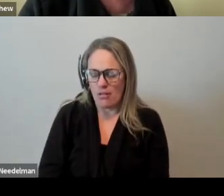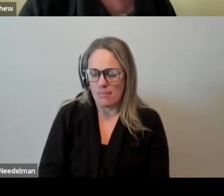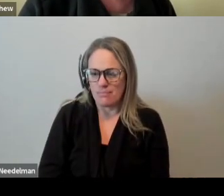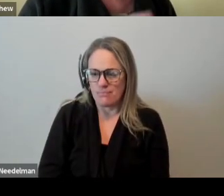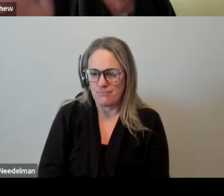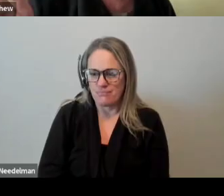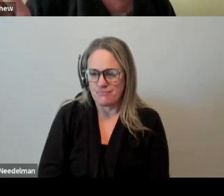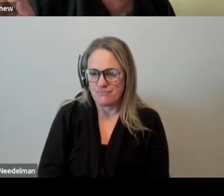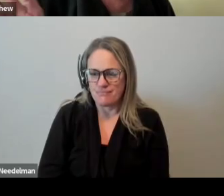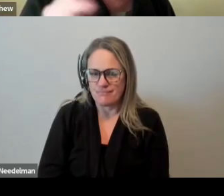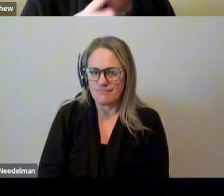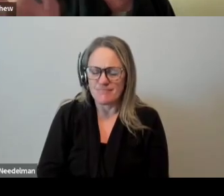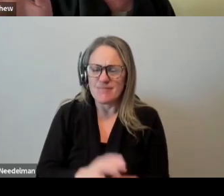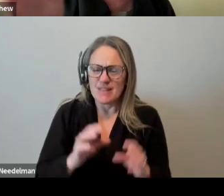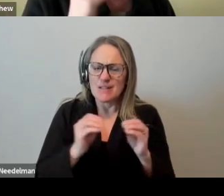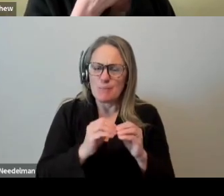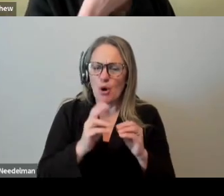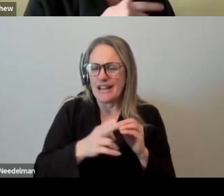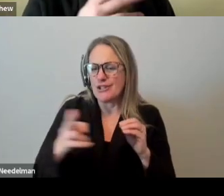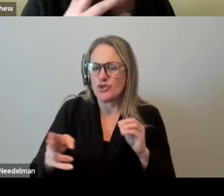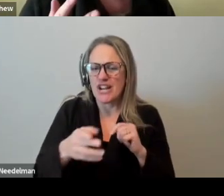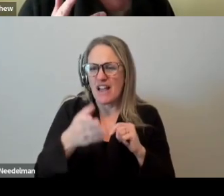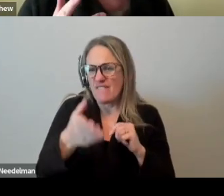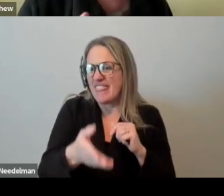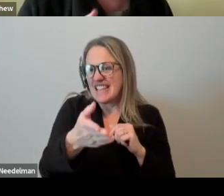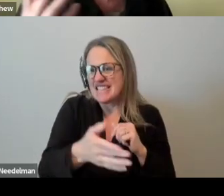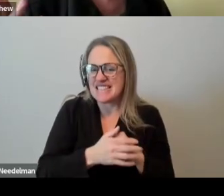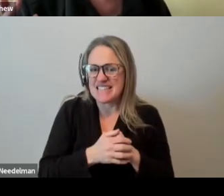And there's a longer history of this. Here I'm showing some classic images from the